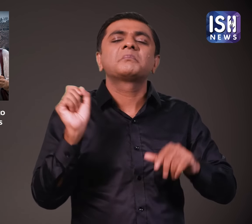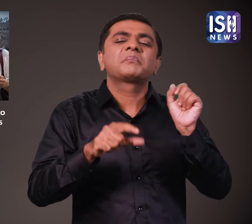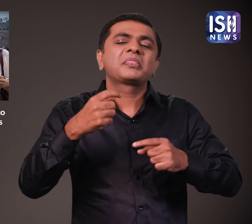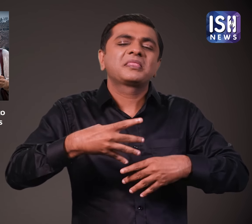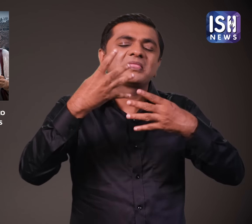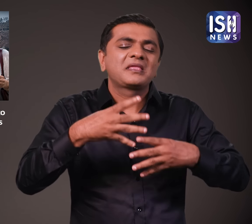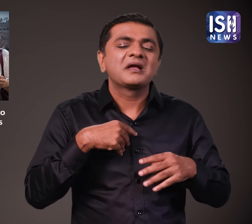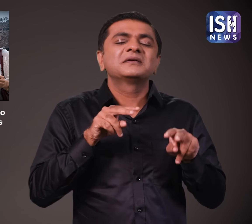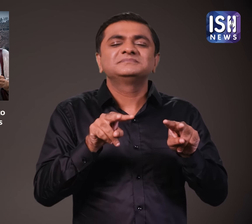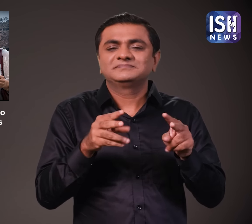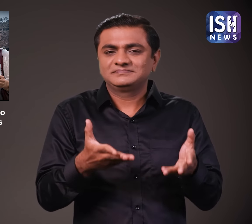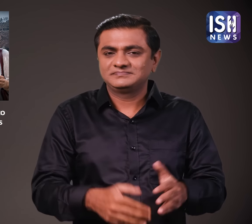Many such comments were shared.